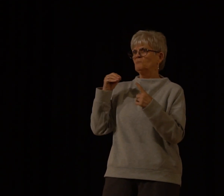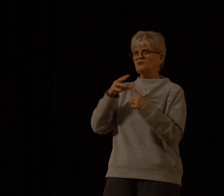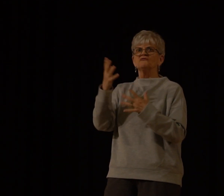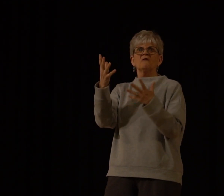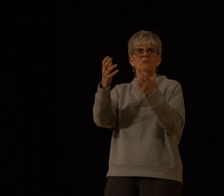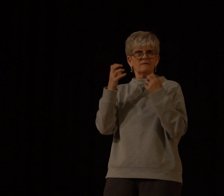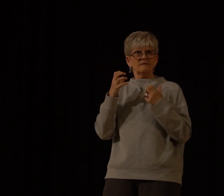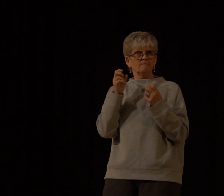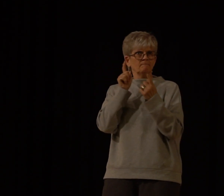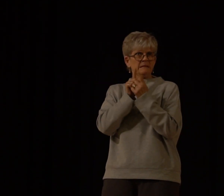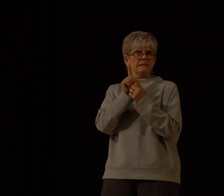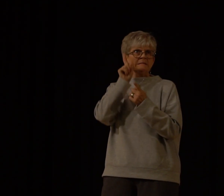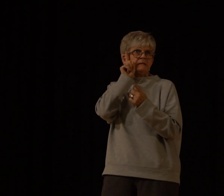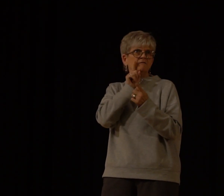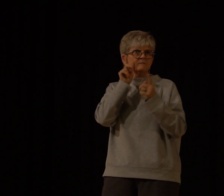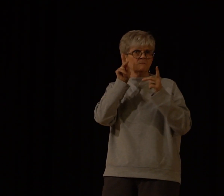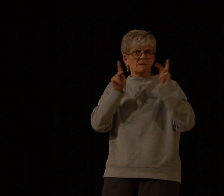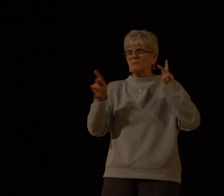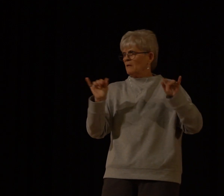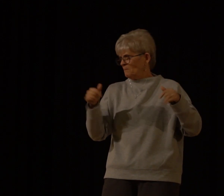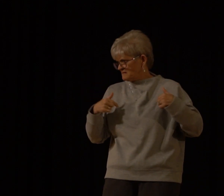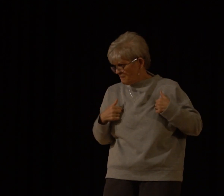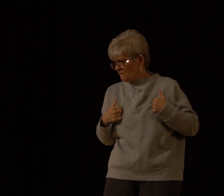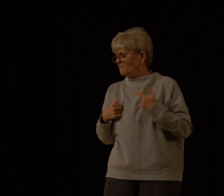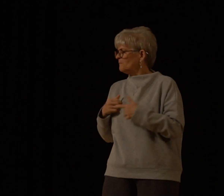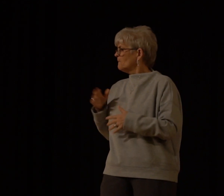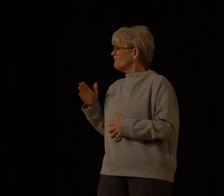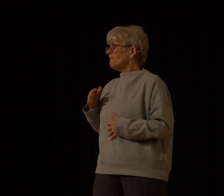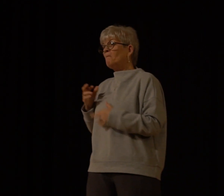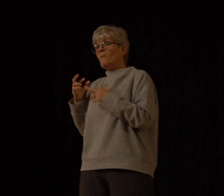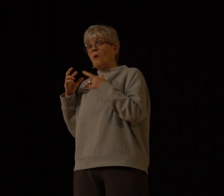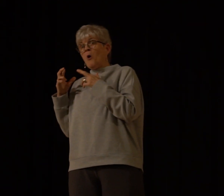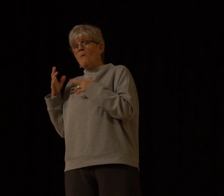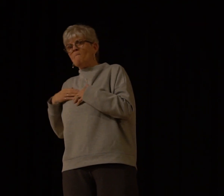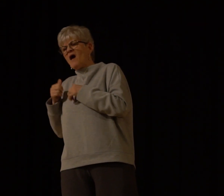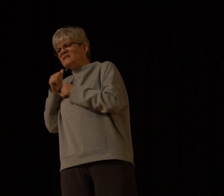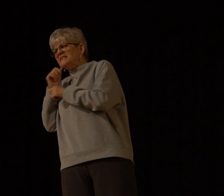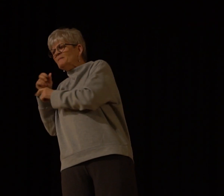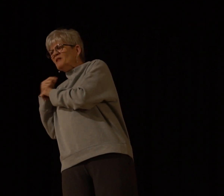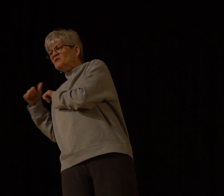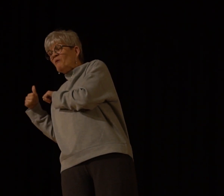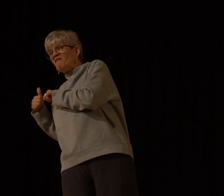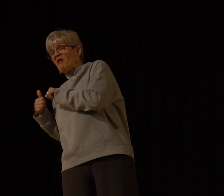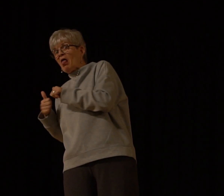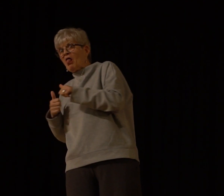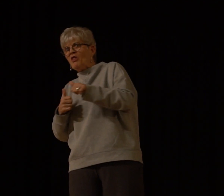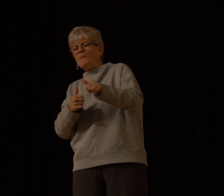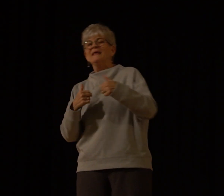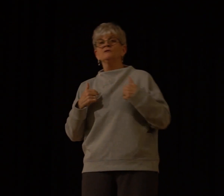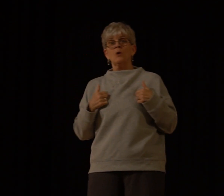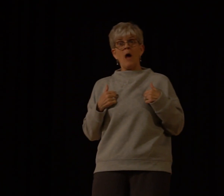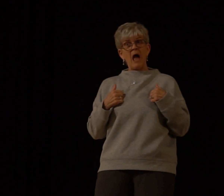I wanted to be exposed to Deaf culture. I wanted to meet Deaf people like myself. I thought my